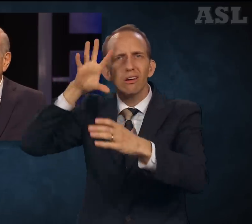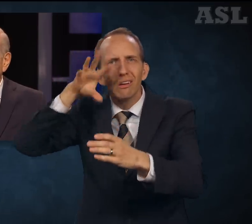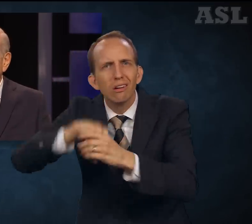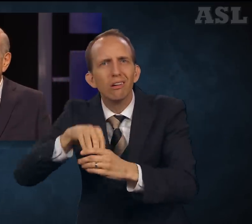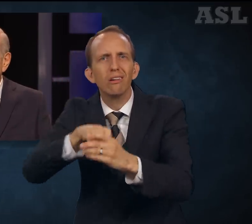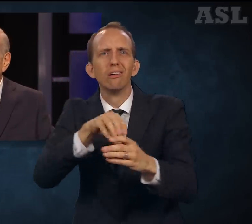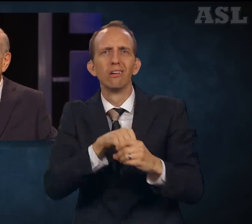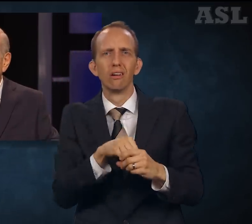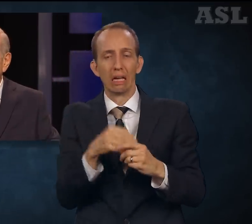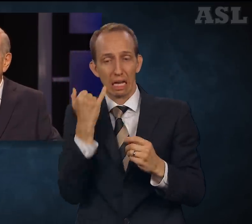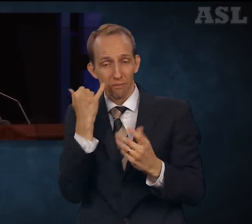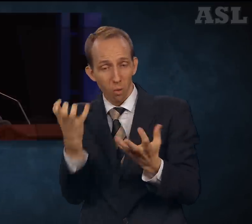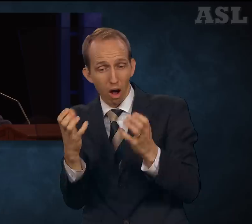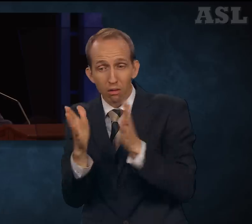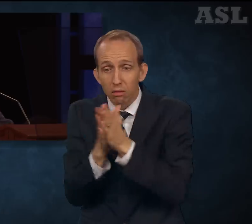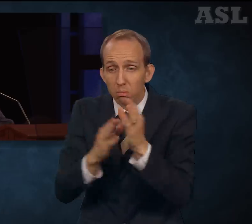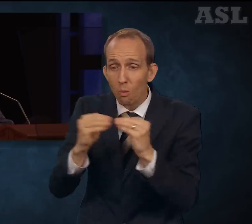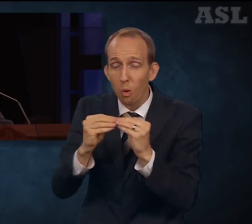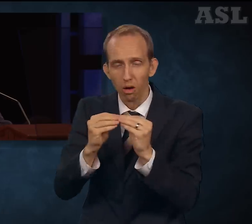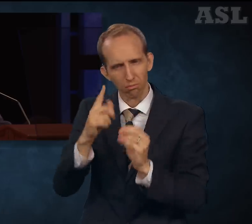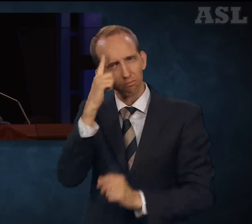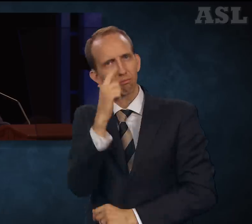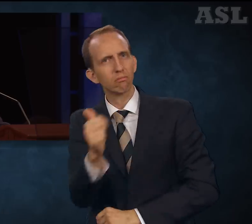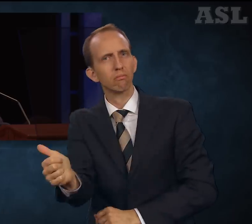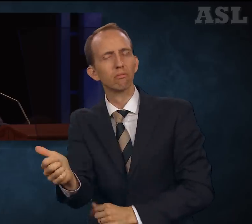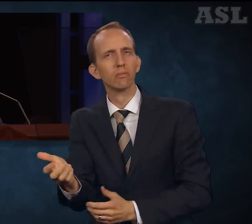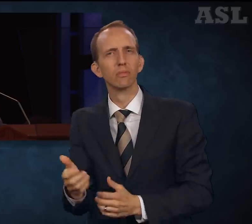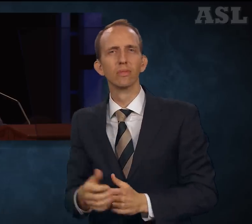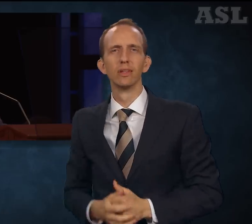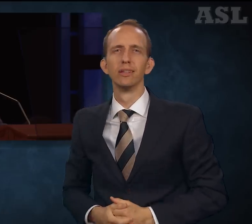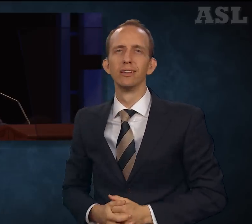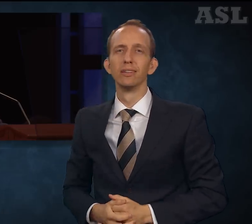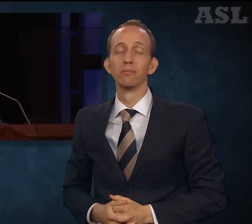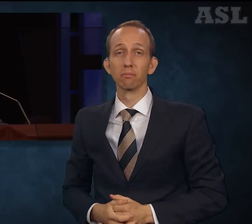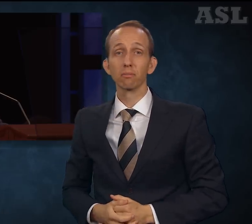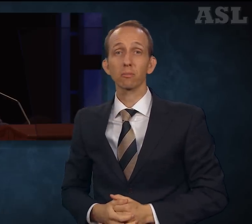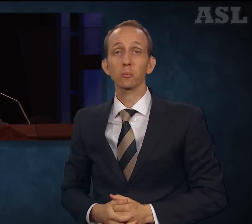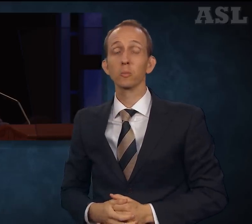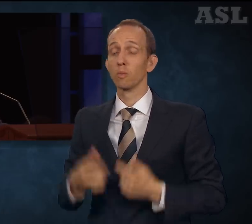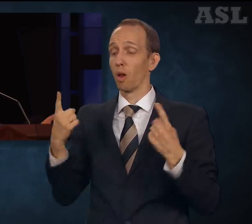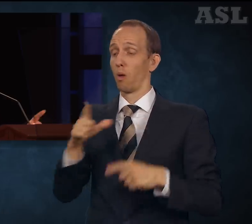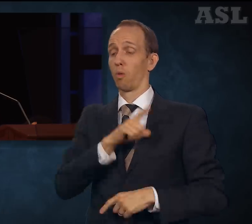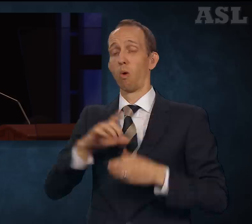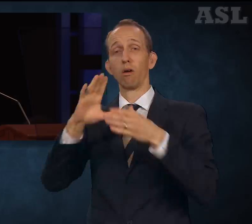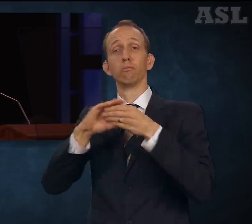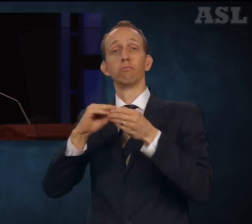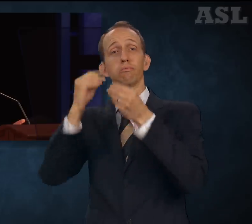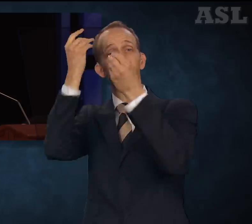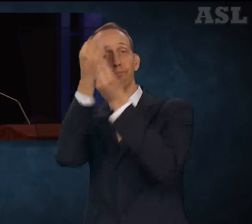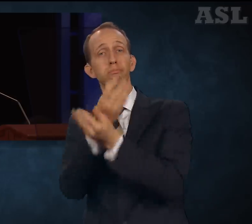THEY DECIDE FOR THEMSELVES IF THEY WANT TO KNOW MORE.